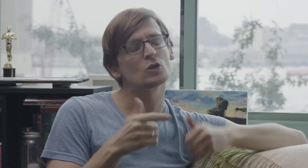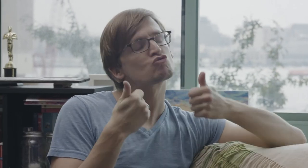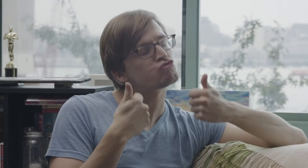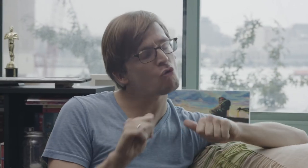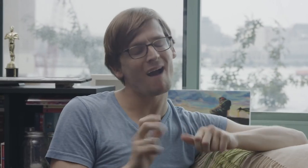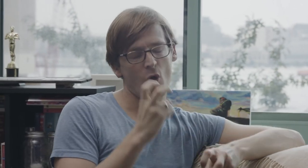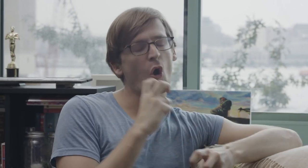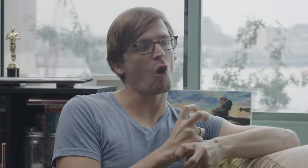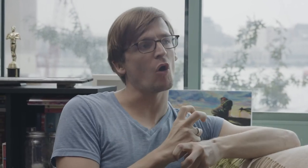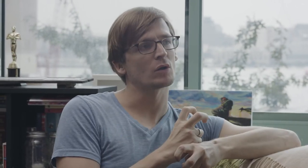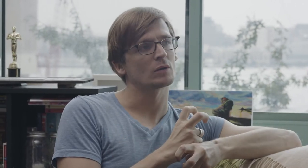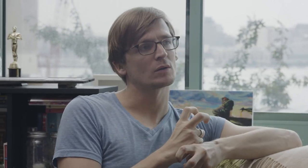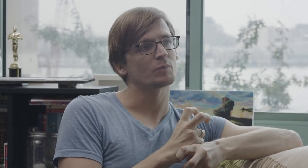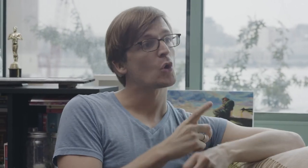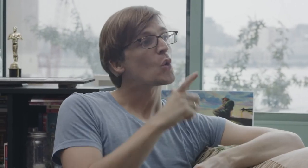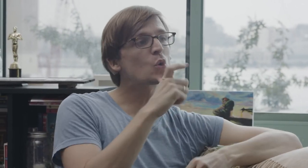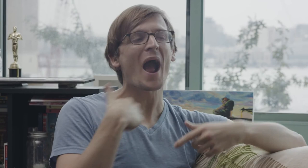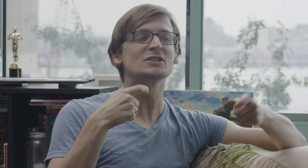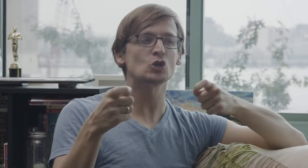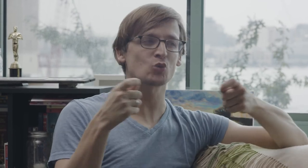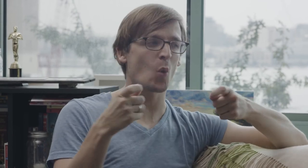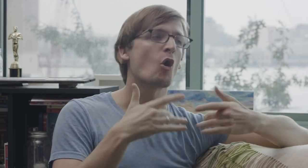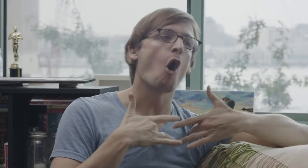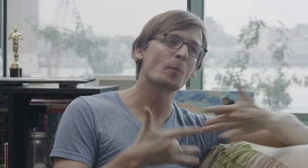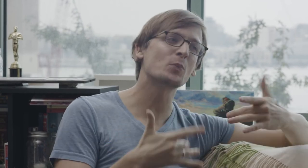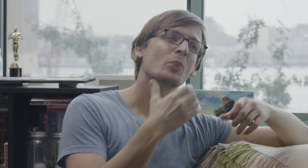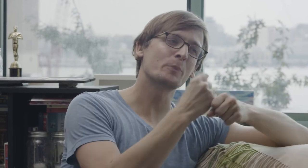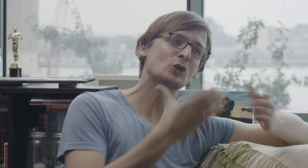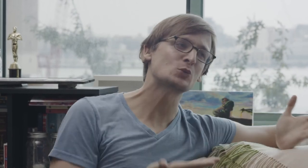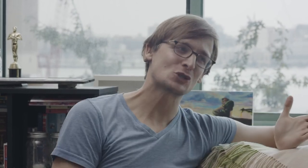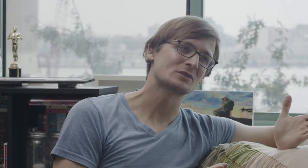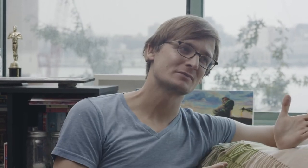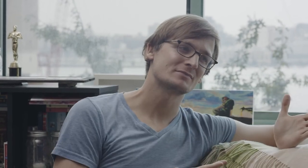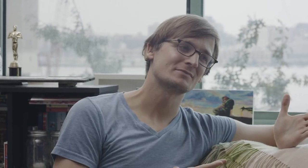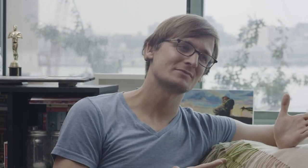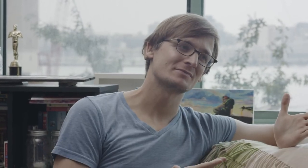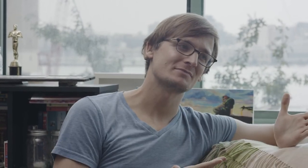work really hard and try really hard. But ultimately, the final decision-maker is the producer,